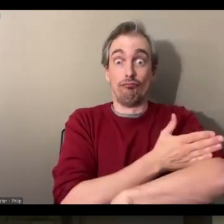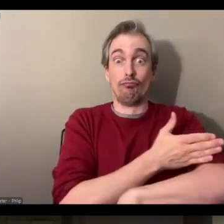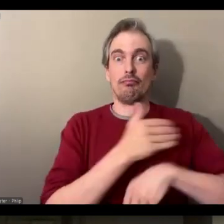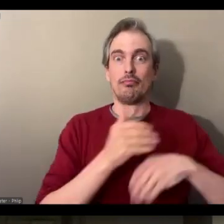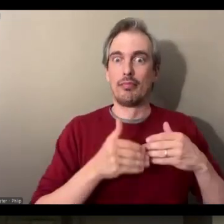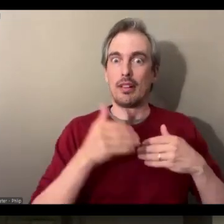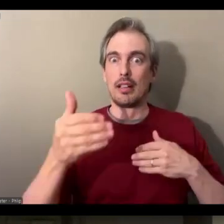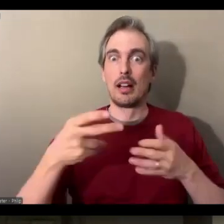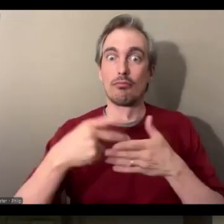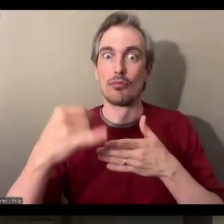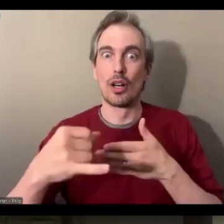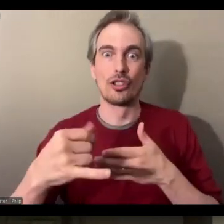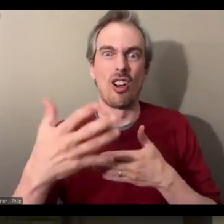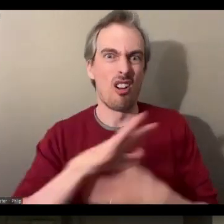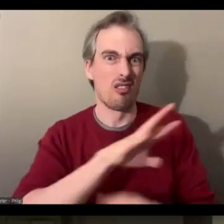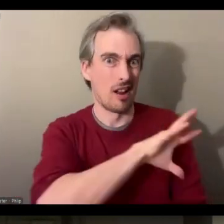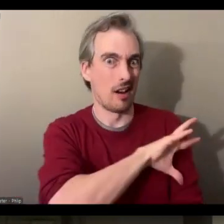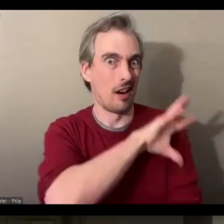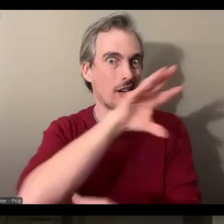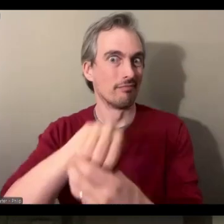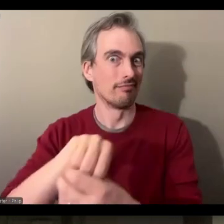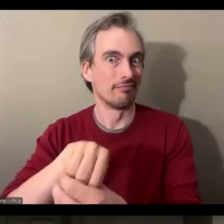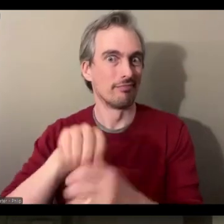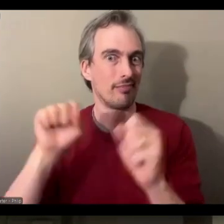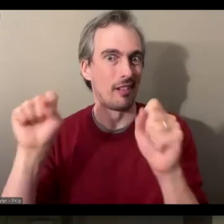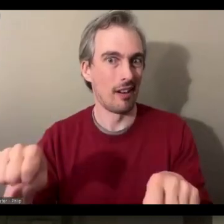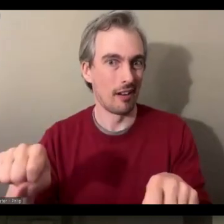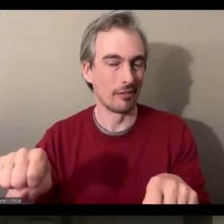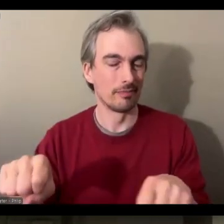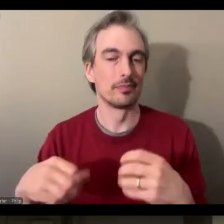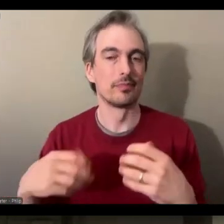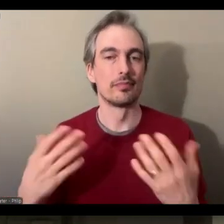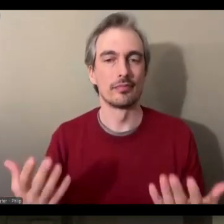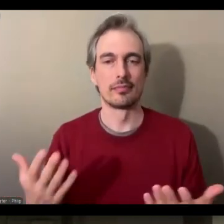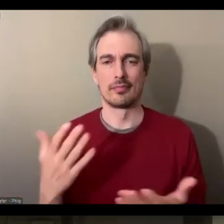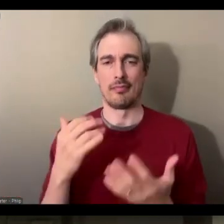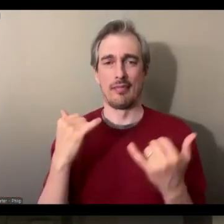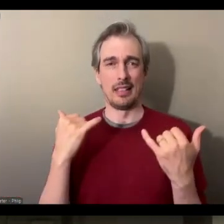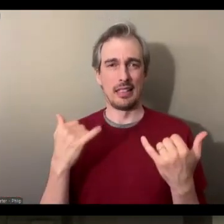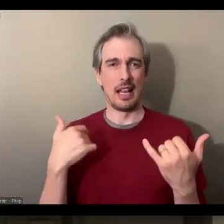on some core principles of digital accessibility at Substrakt. And that's what I will focus on,